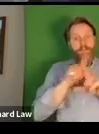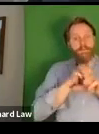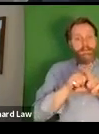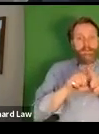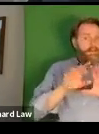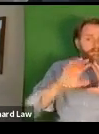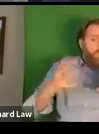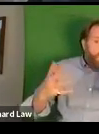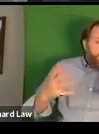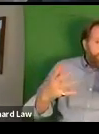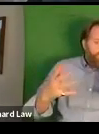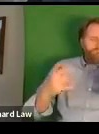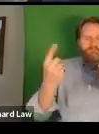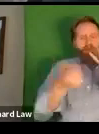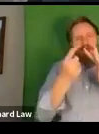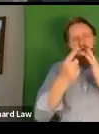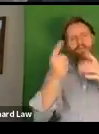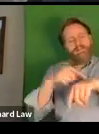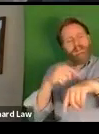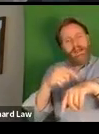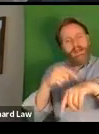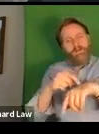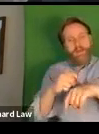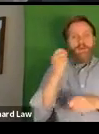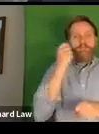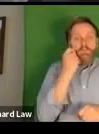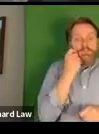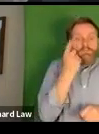but like we're looking to try and talk to members about what